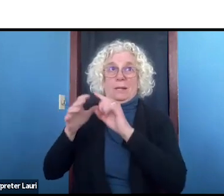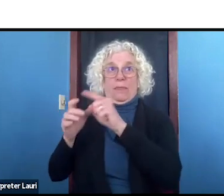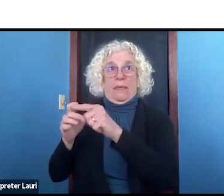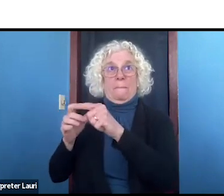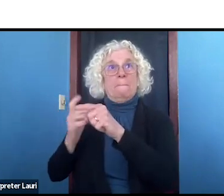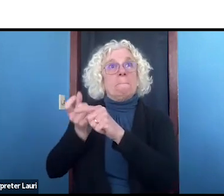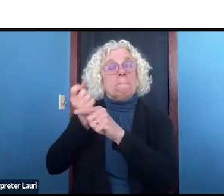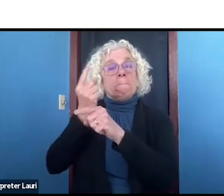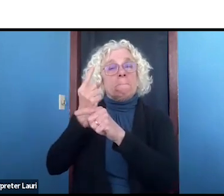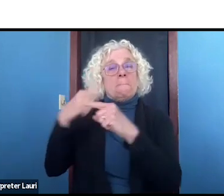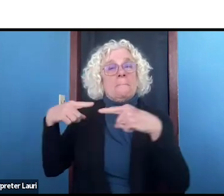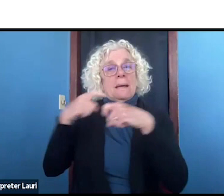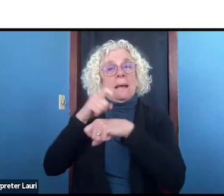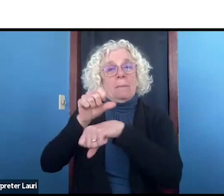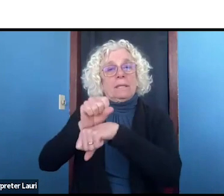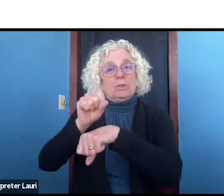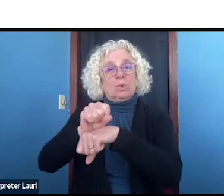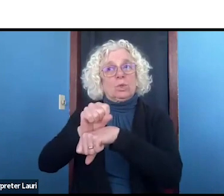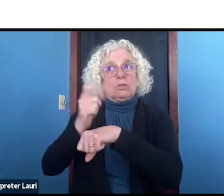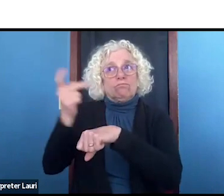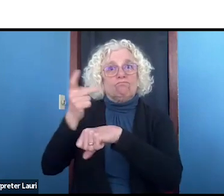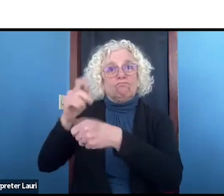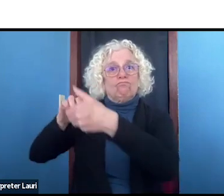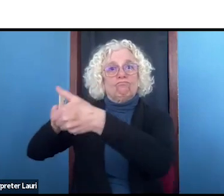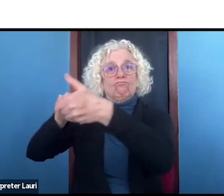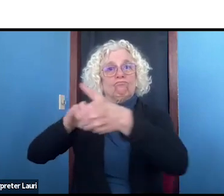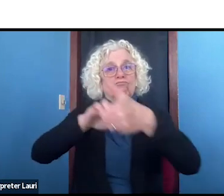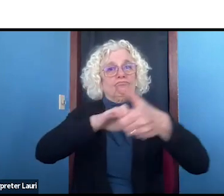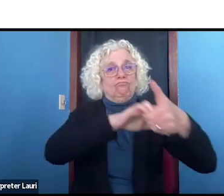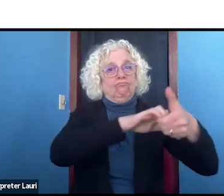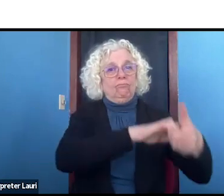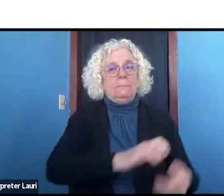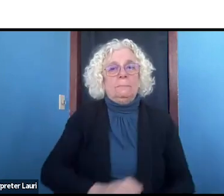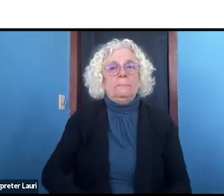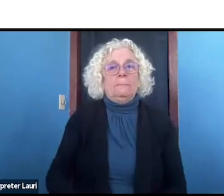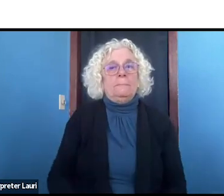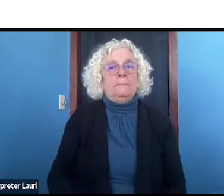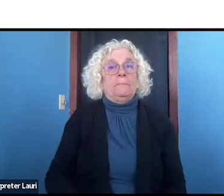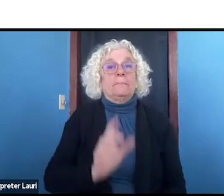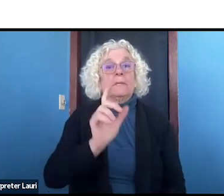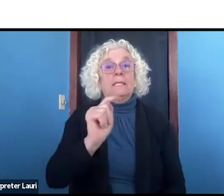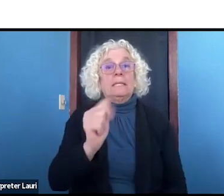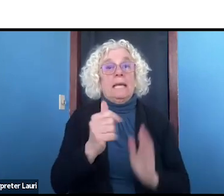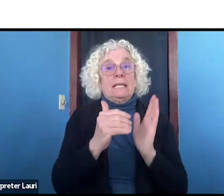and we want to make sure we're partnering among the centers. We as TR centers, as technical assistance centers,